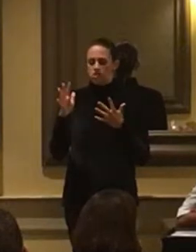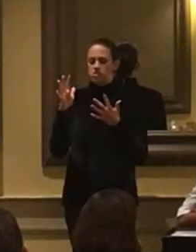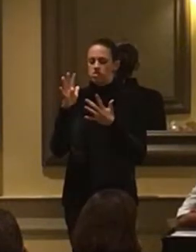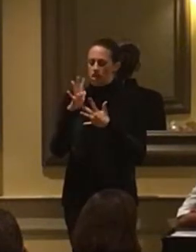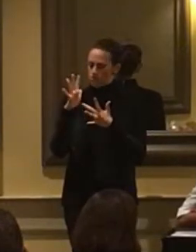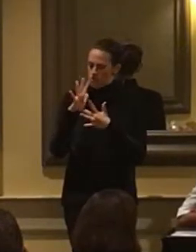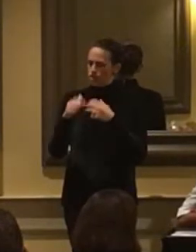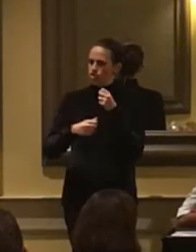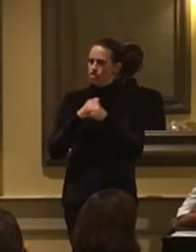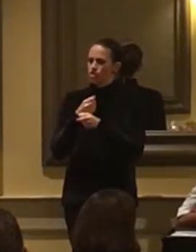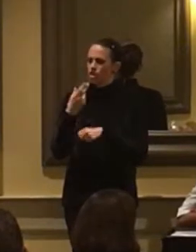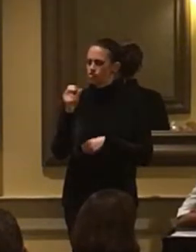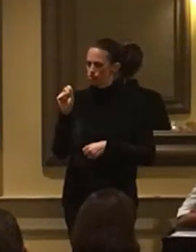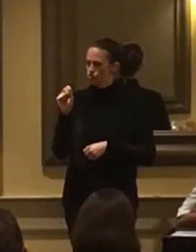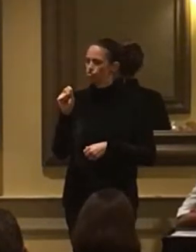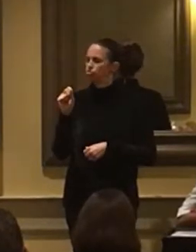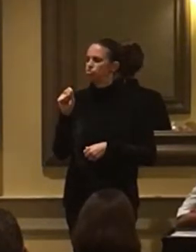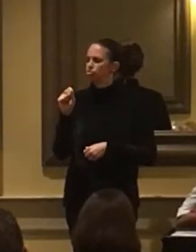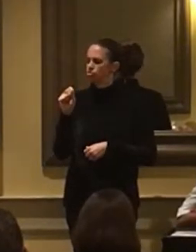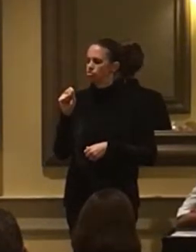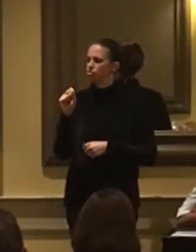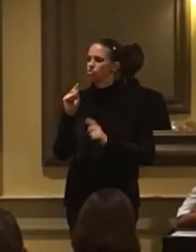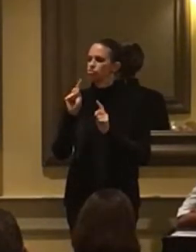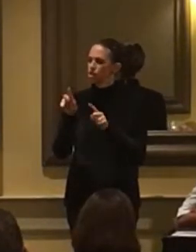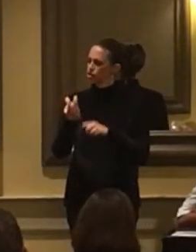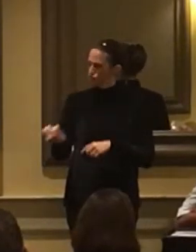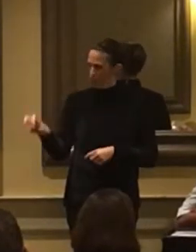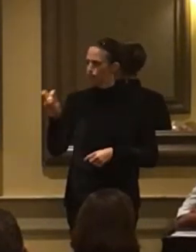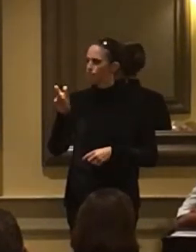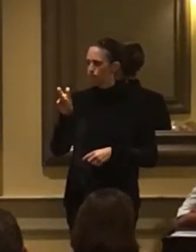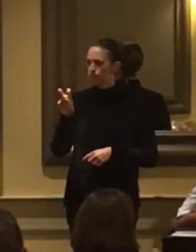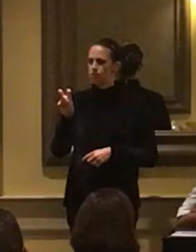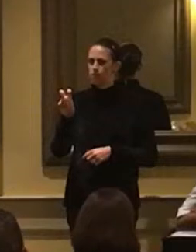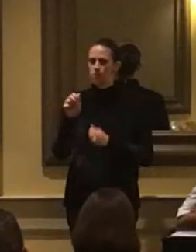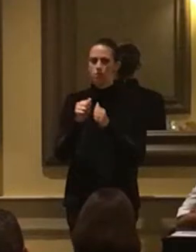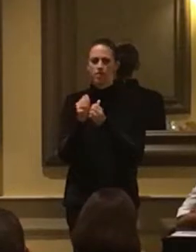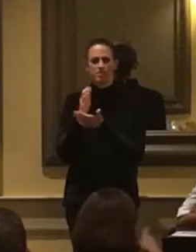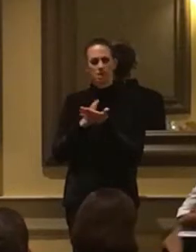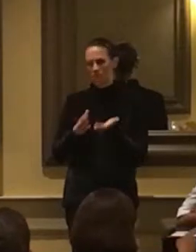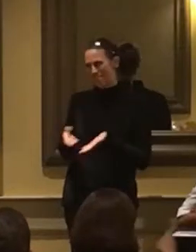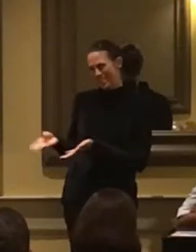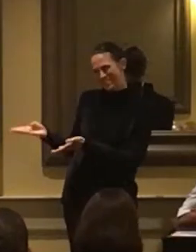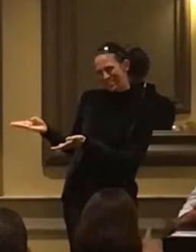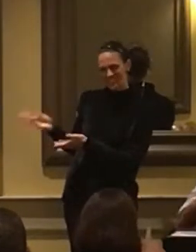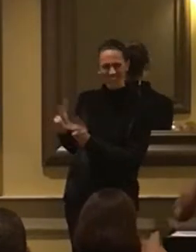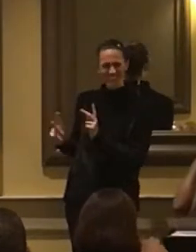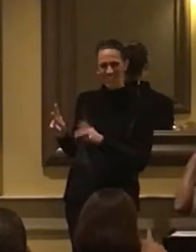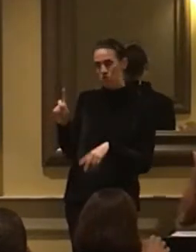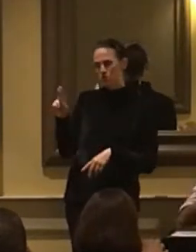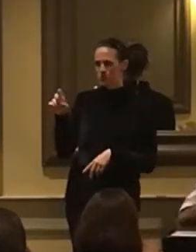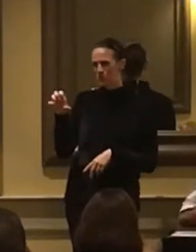when I went on the... I went on a trip with some of these dudes to Alabama,